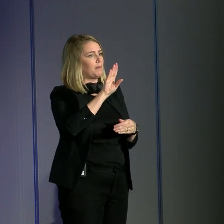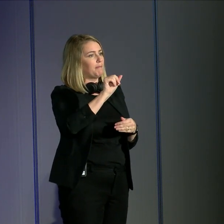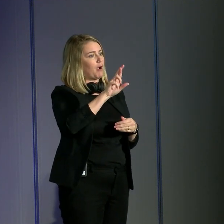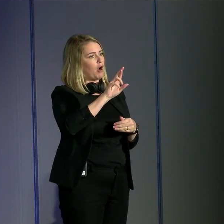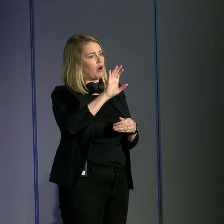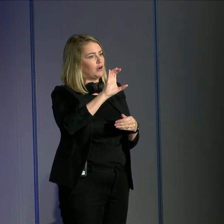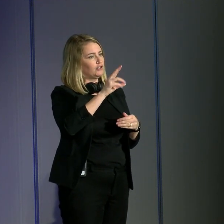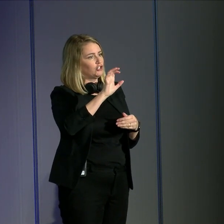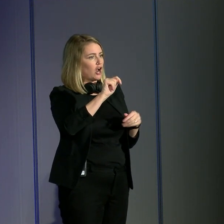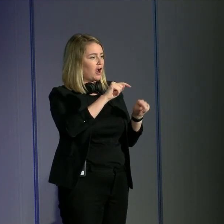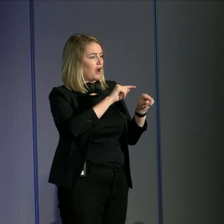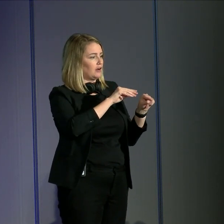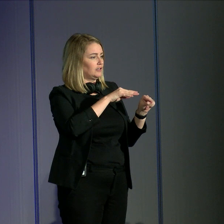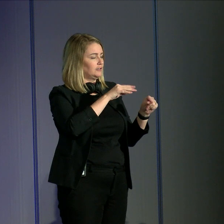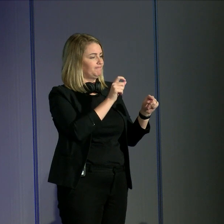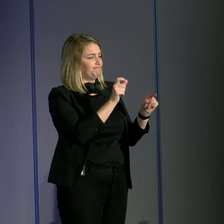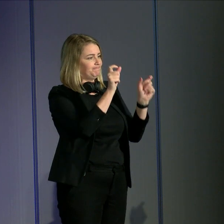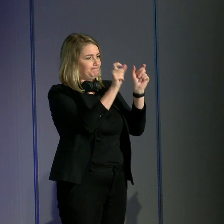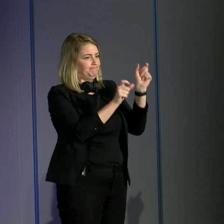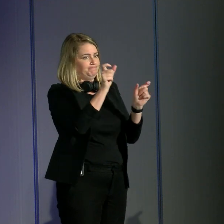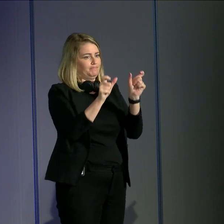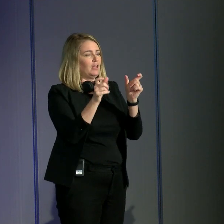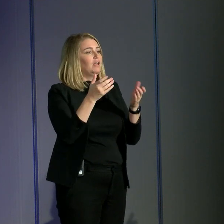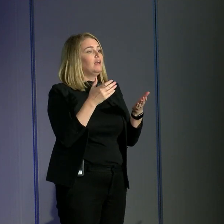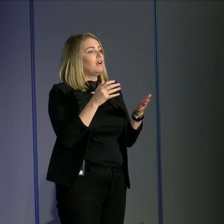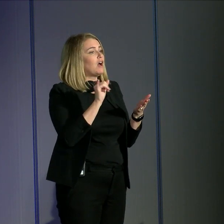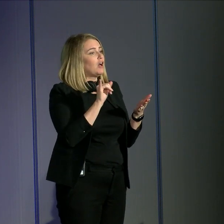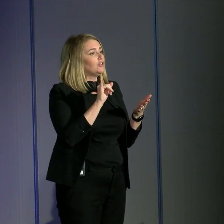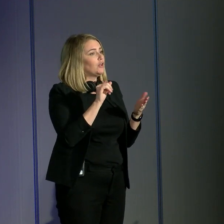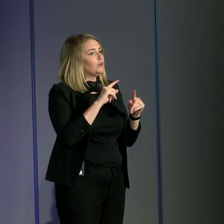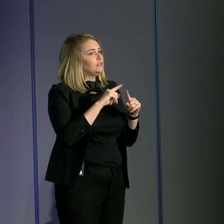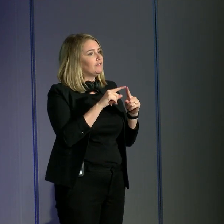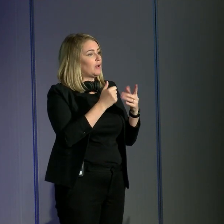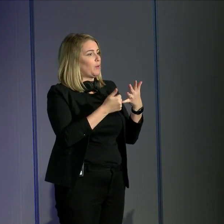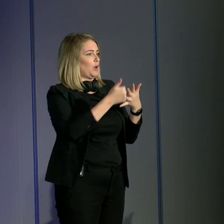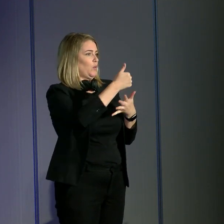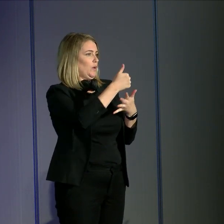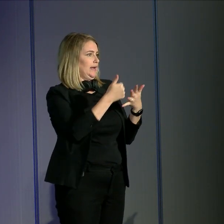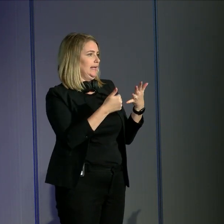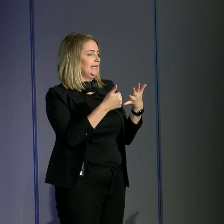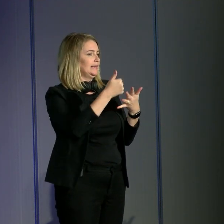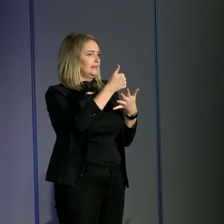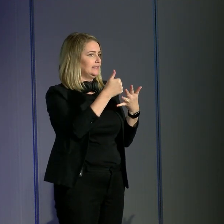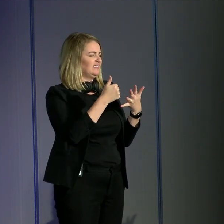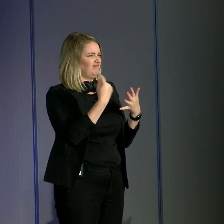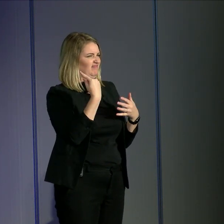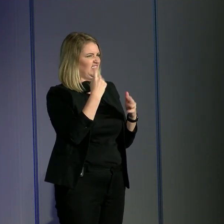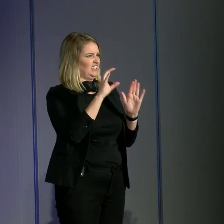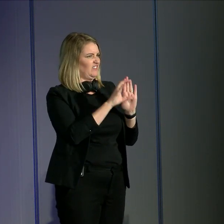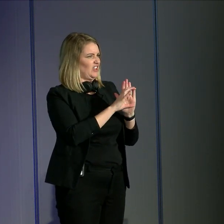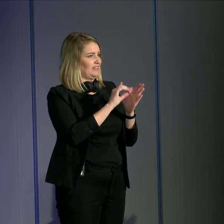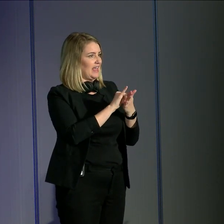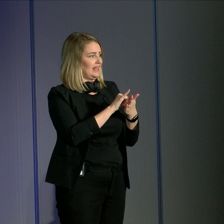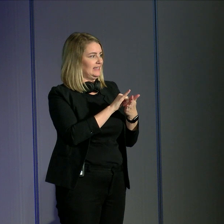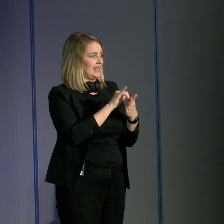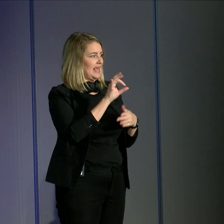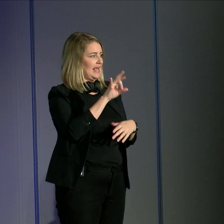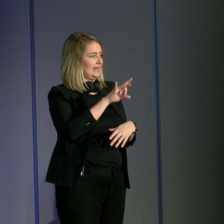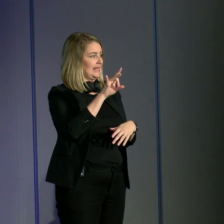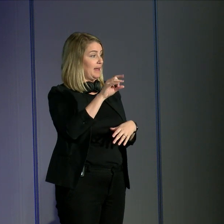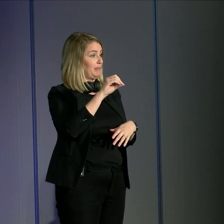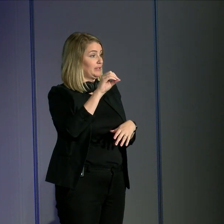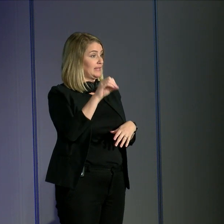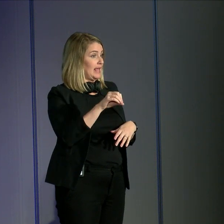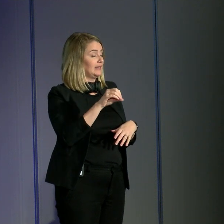We also pullout the priorities based on this figure here, this 88% is, these 3 issues prior